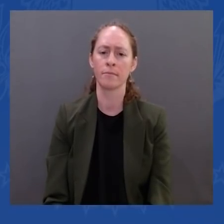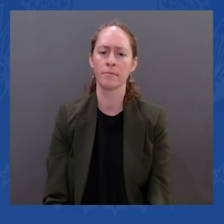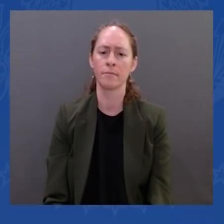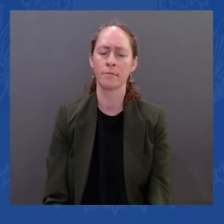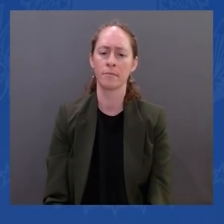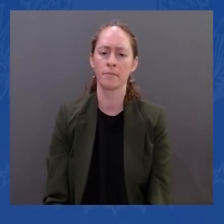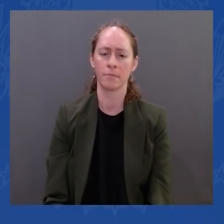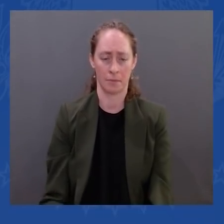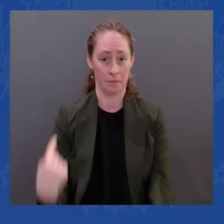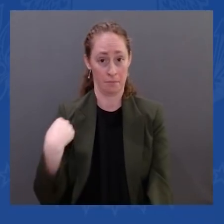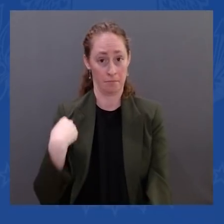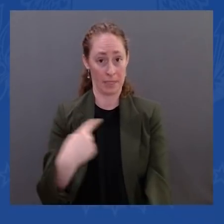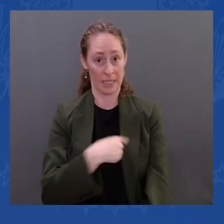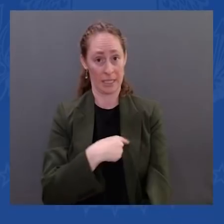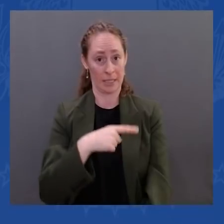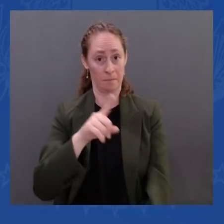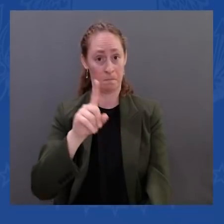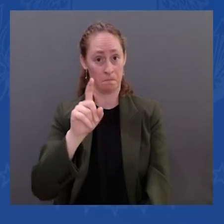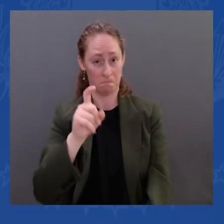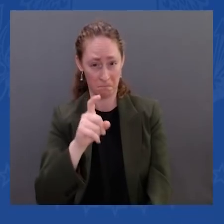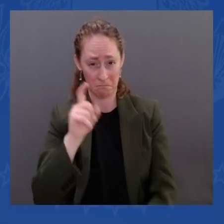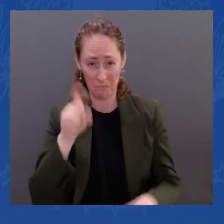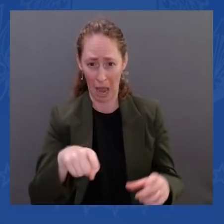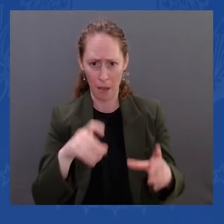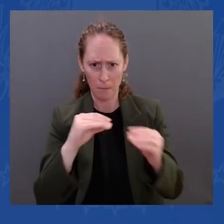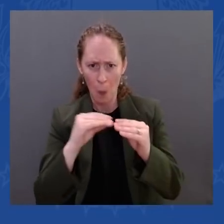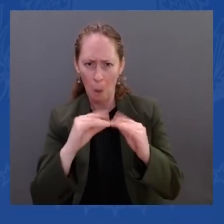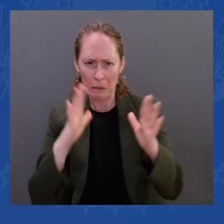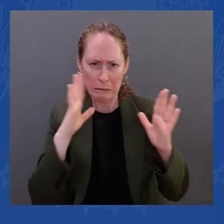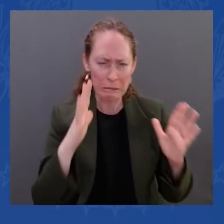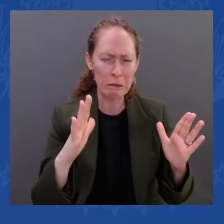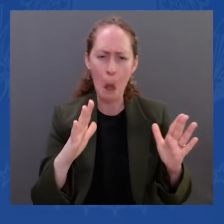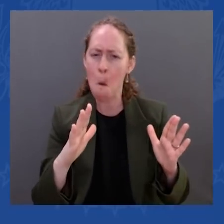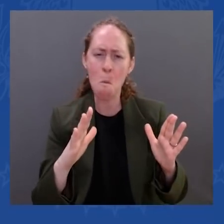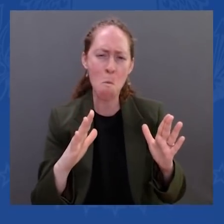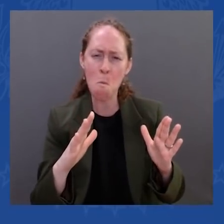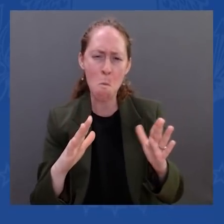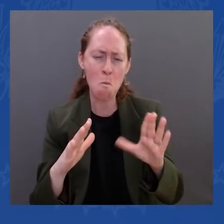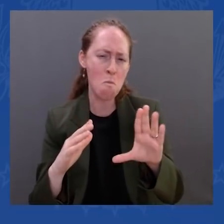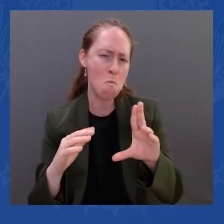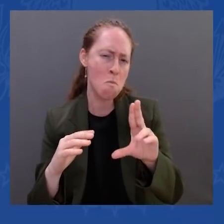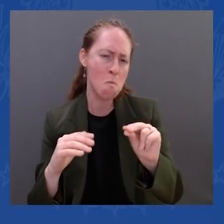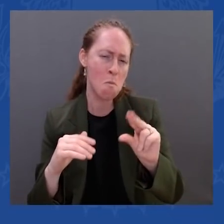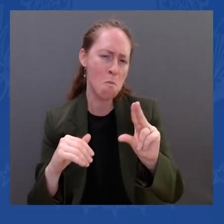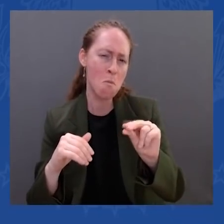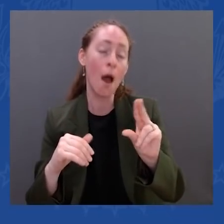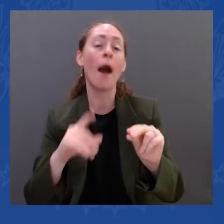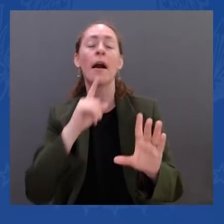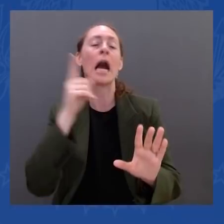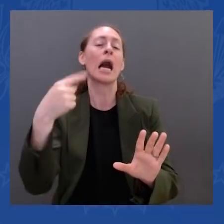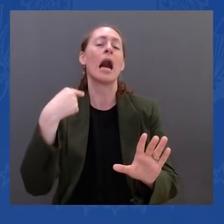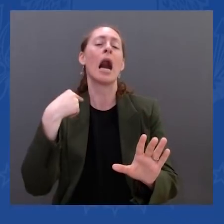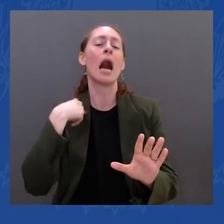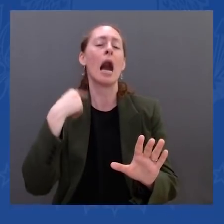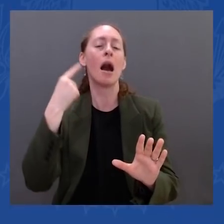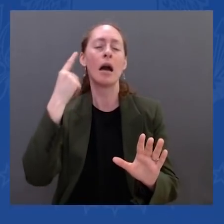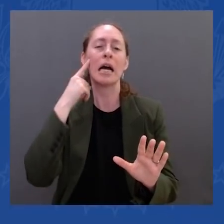And so, I just don't think it rises to the level of the kind of concern that existed with COVID-19 or --